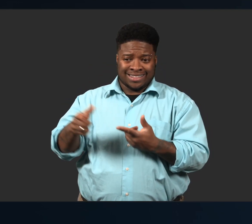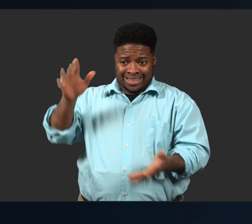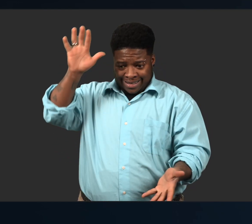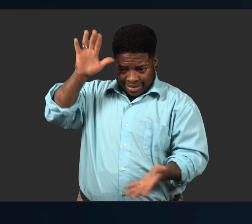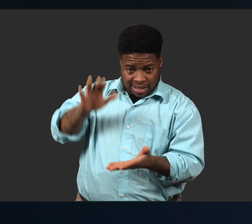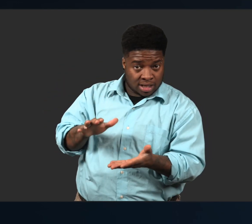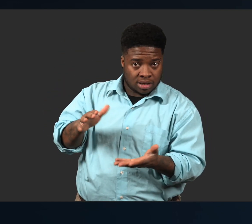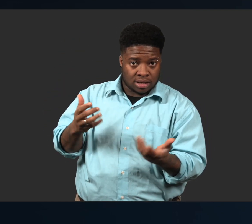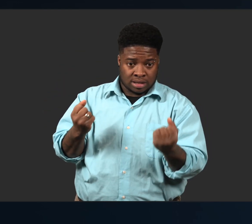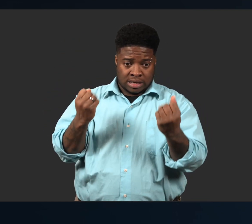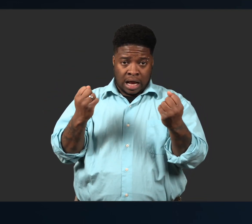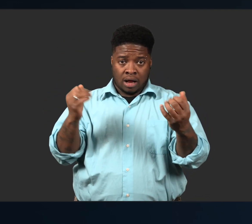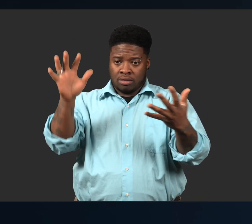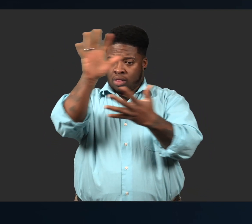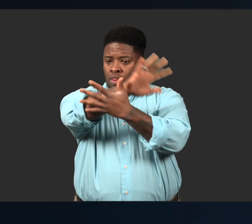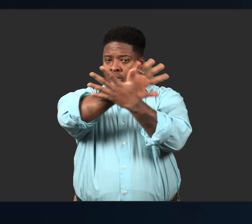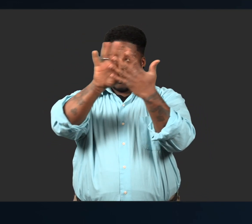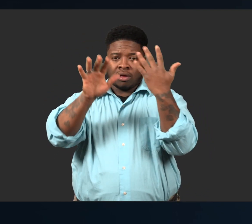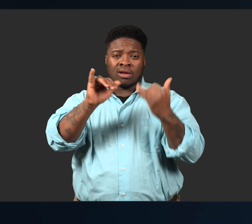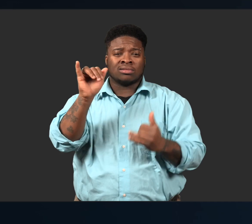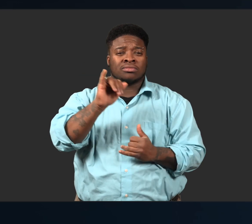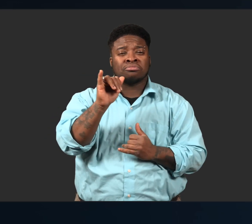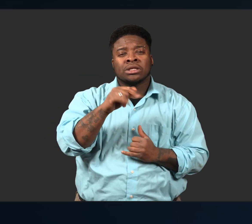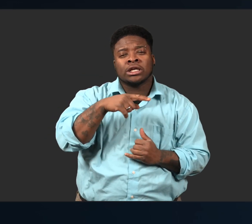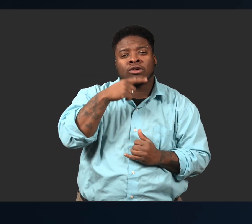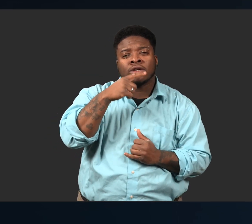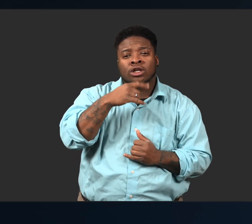until Alice is more coherent in expressing herself. In the same way a drunk hearing person may slur their words and be